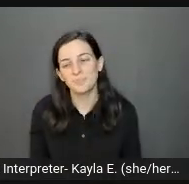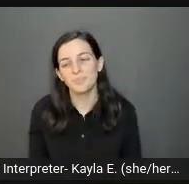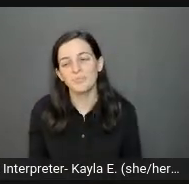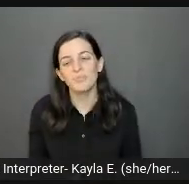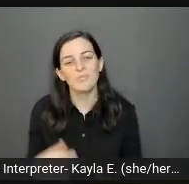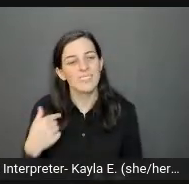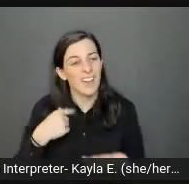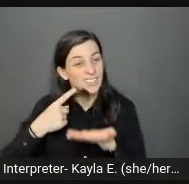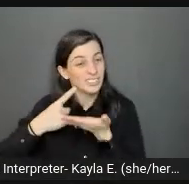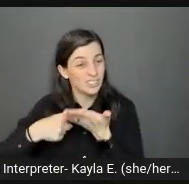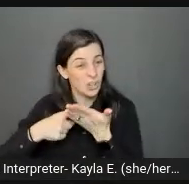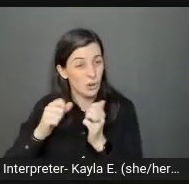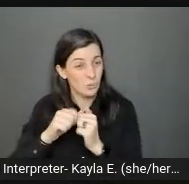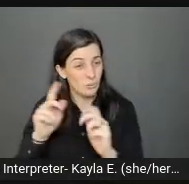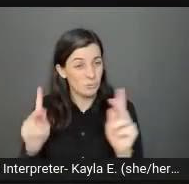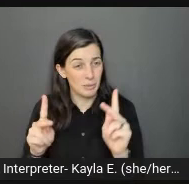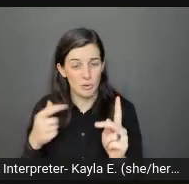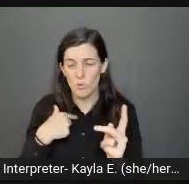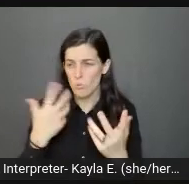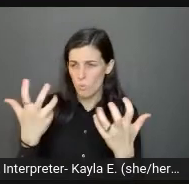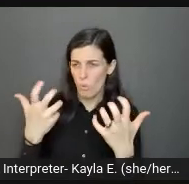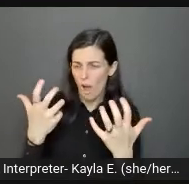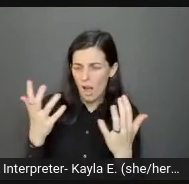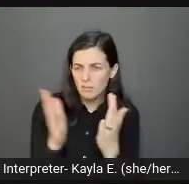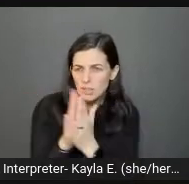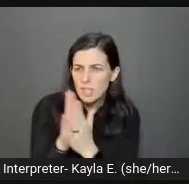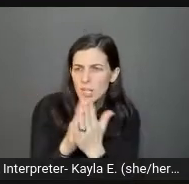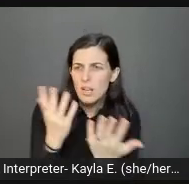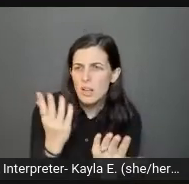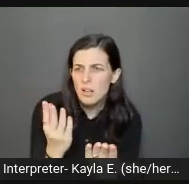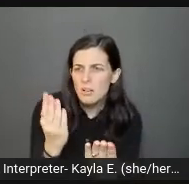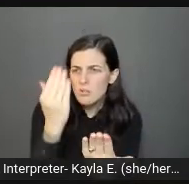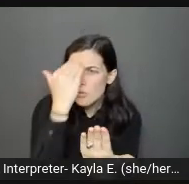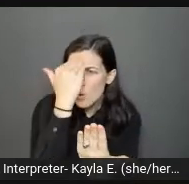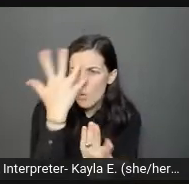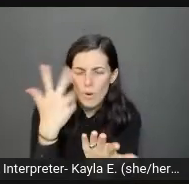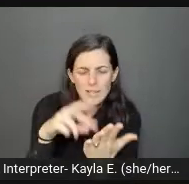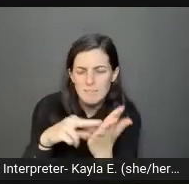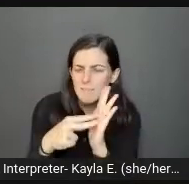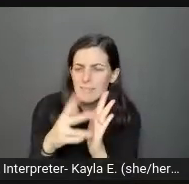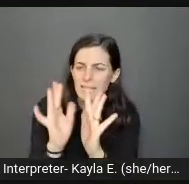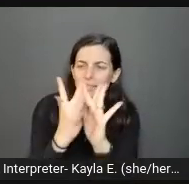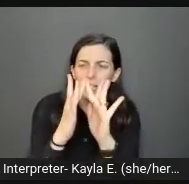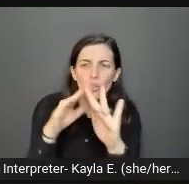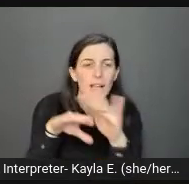who wants to understand what we're doing, what digital accessibility is, I like to take the example